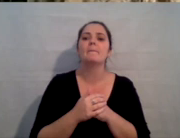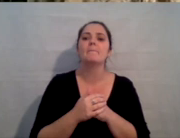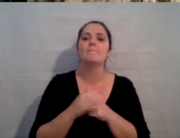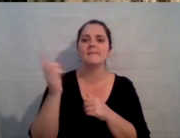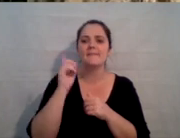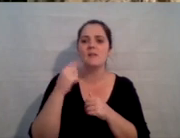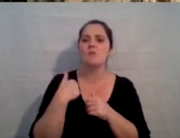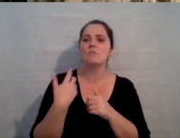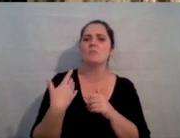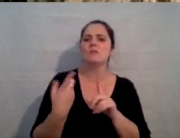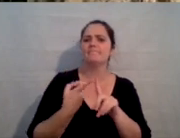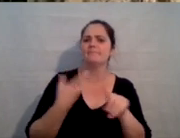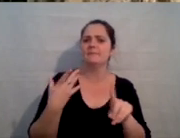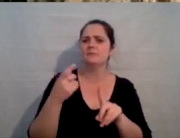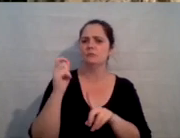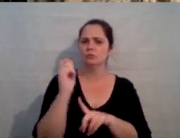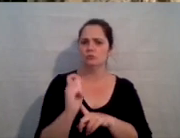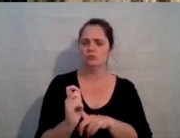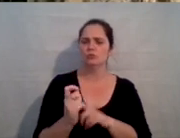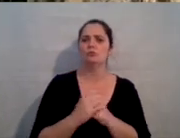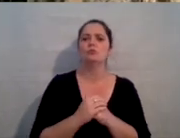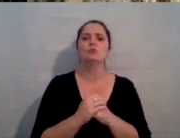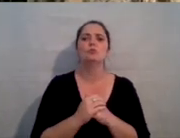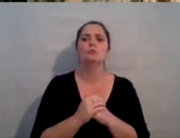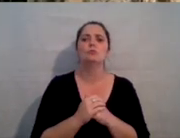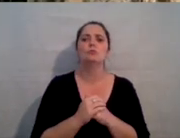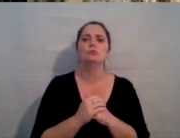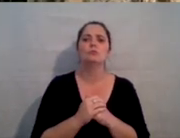So now I'm thinking, you can see I'm slowing down now,